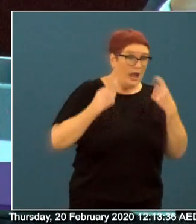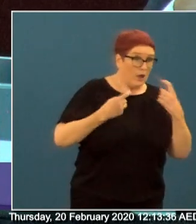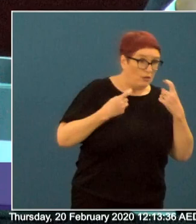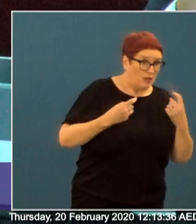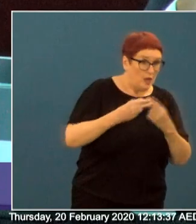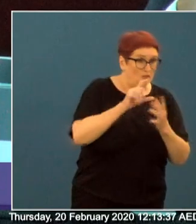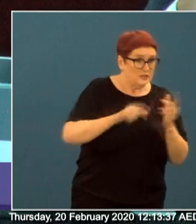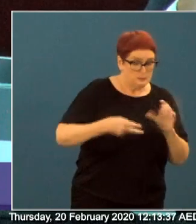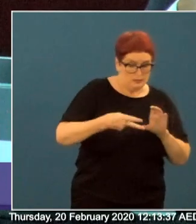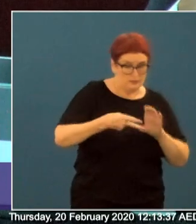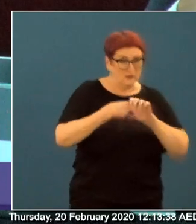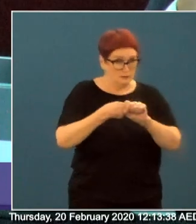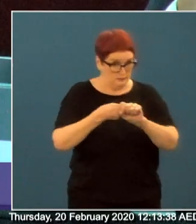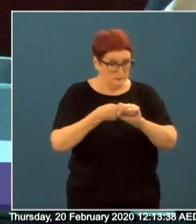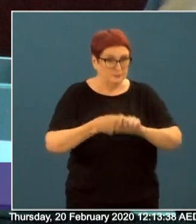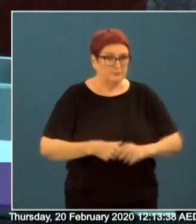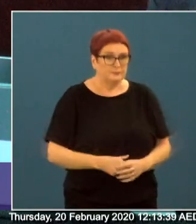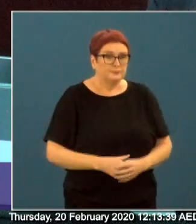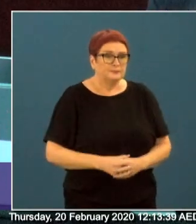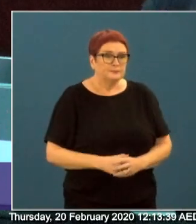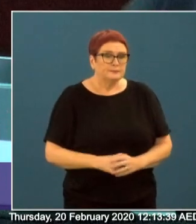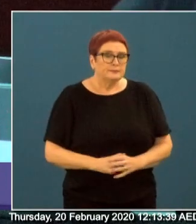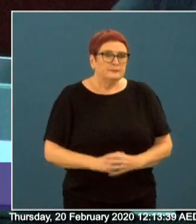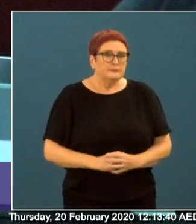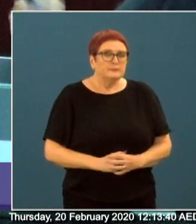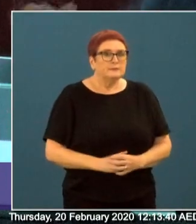So this is addressed at paragraph 96 and following in your statement.